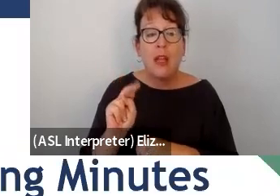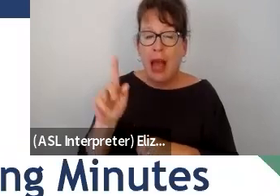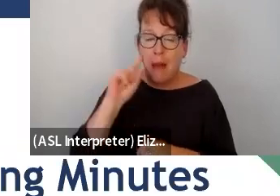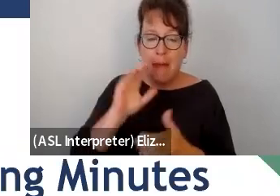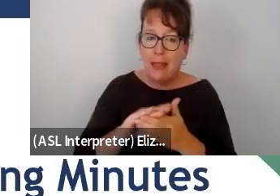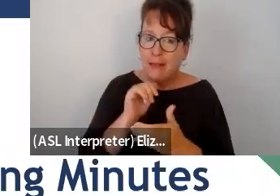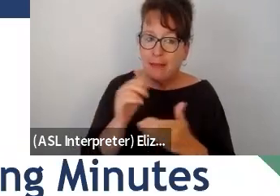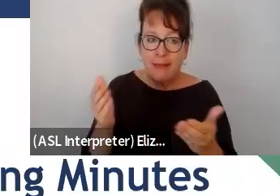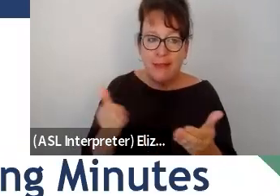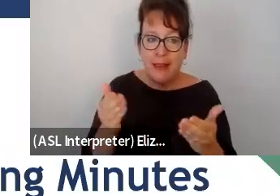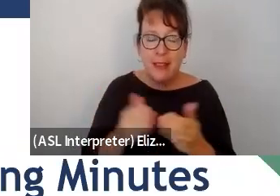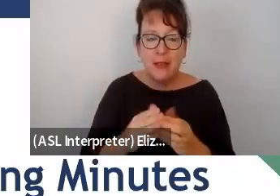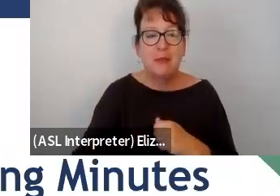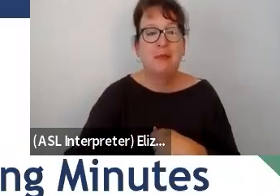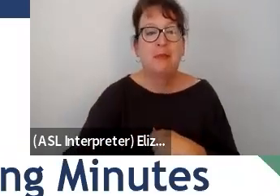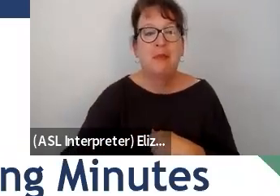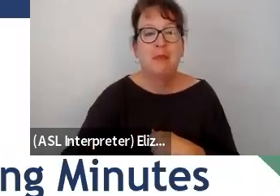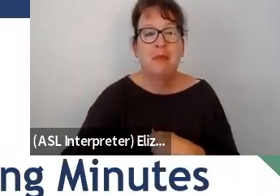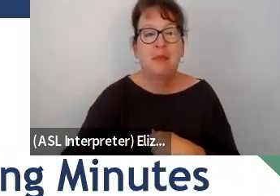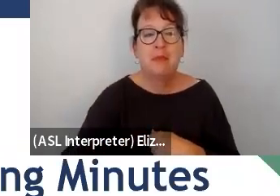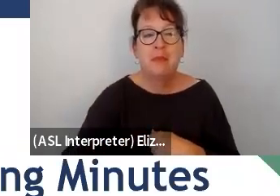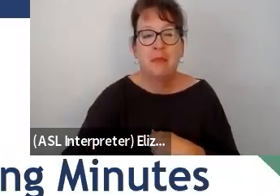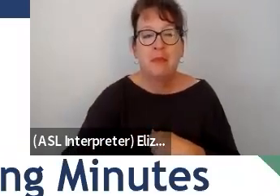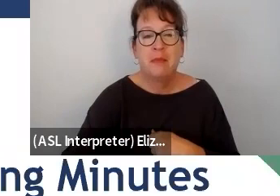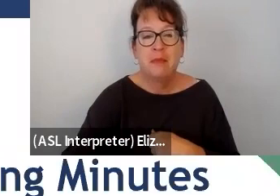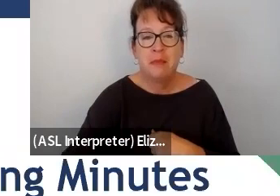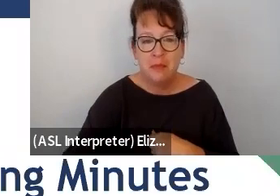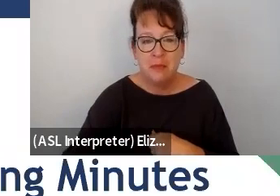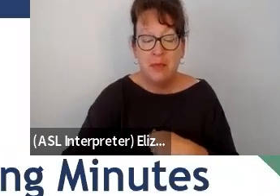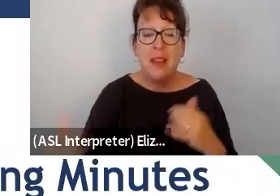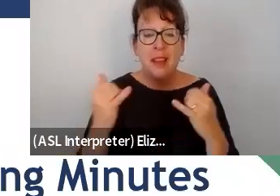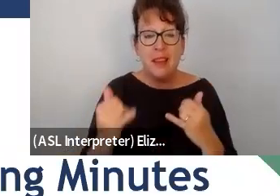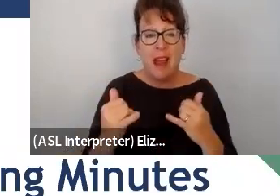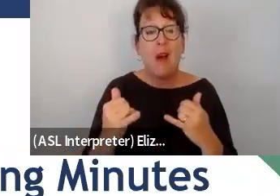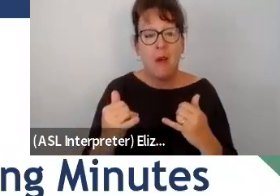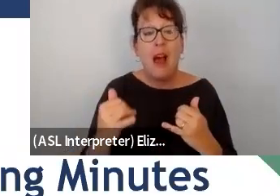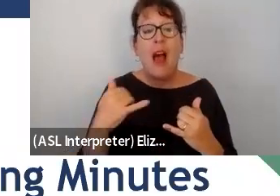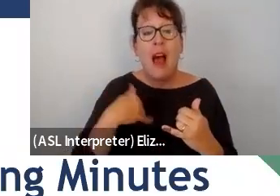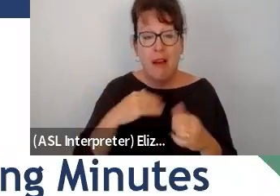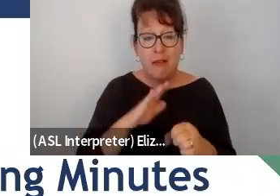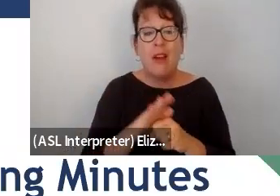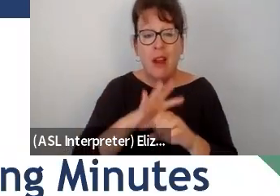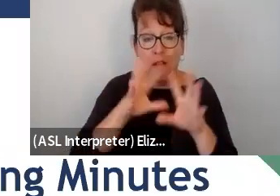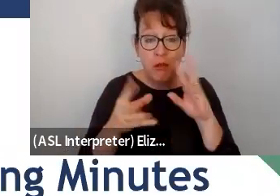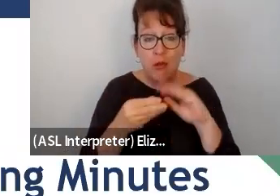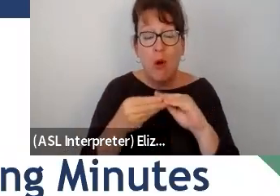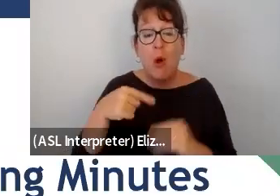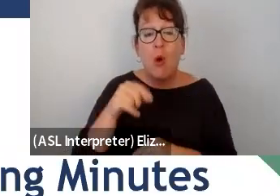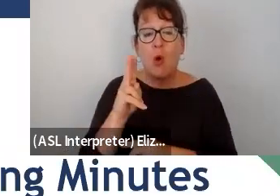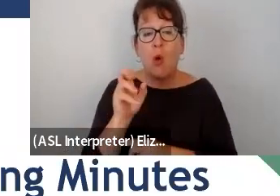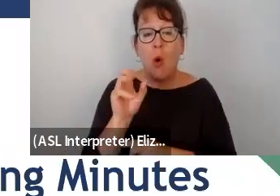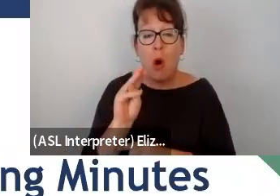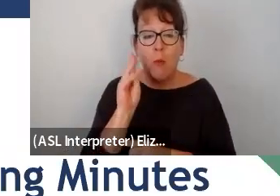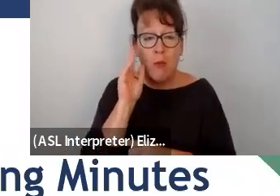industry and the steps that states are making to start enabling that transition to our clean